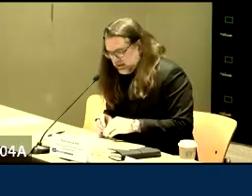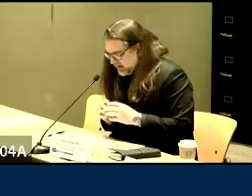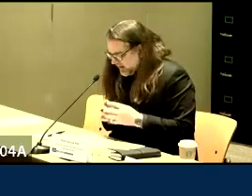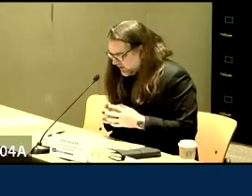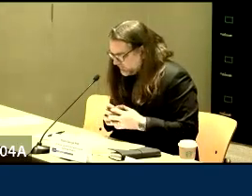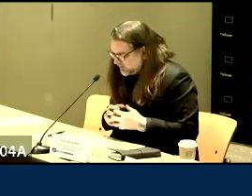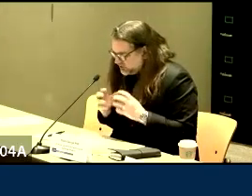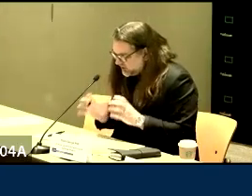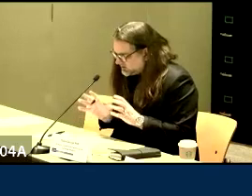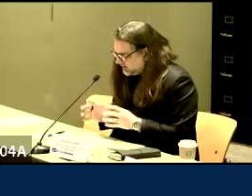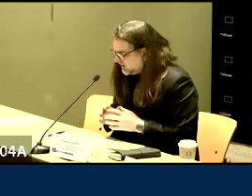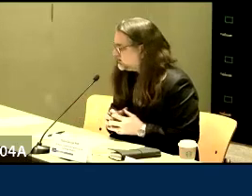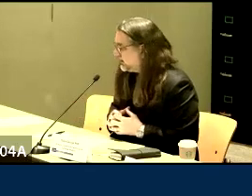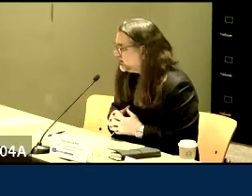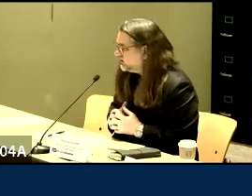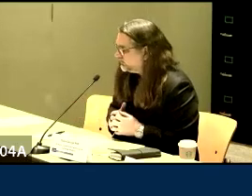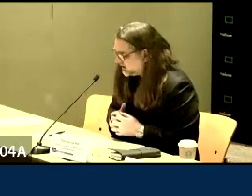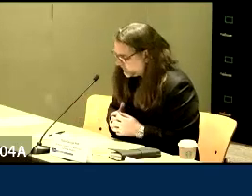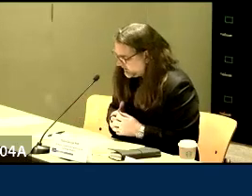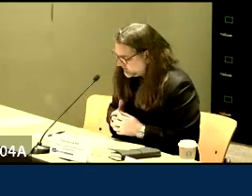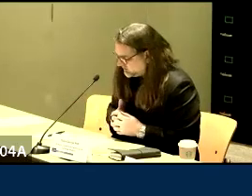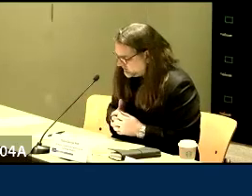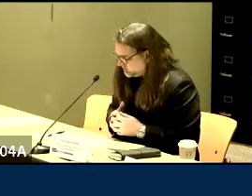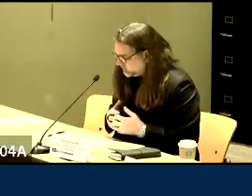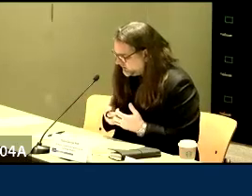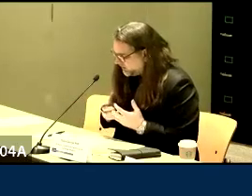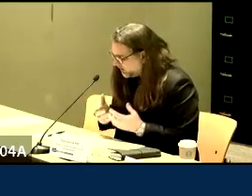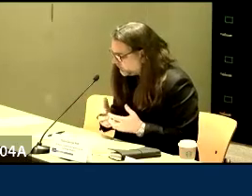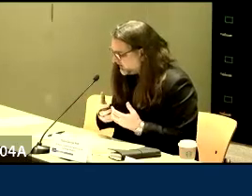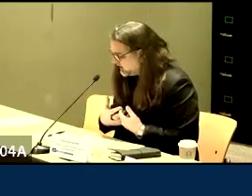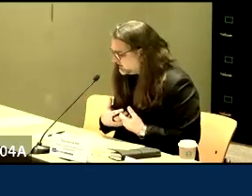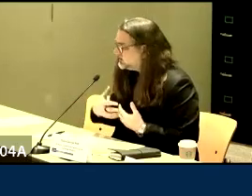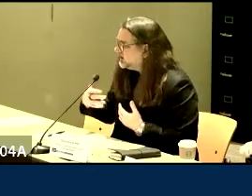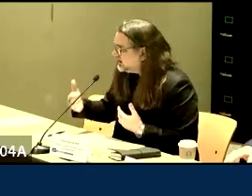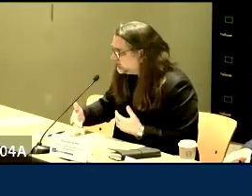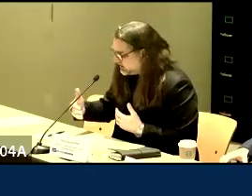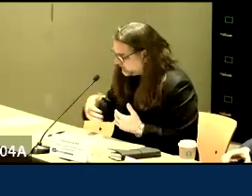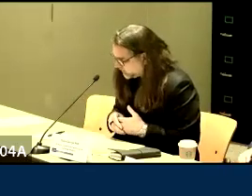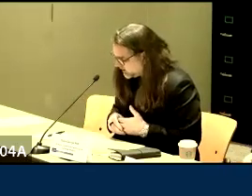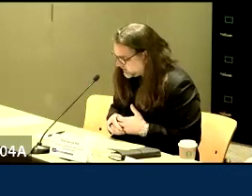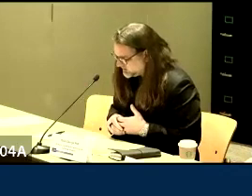And now, just in our second year of operations, we have already made significant progress